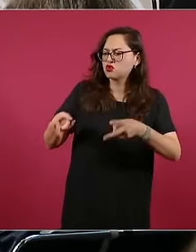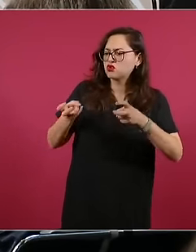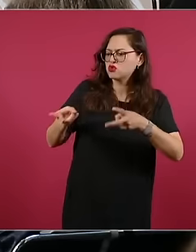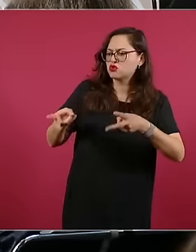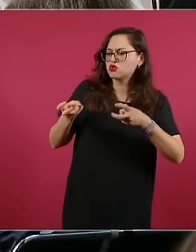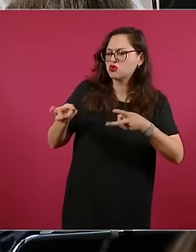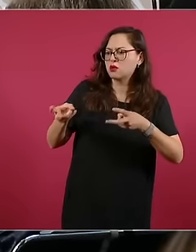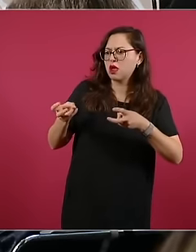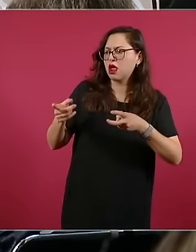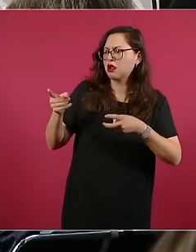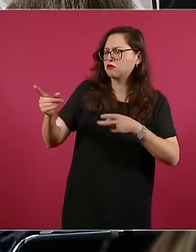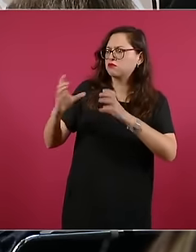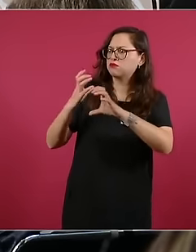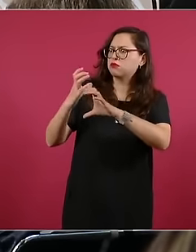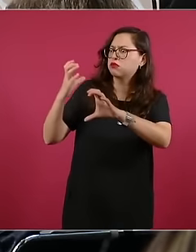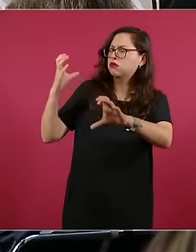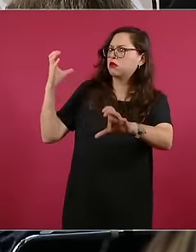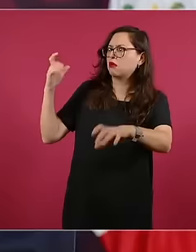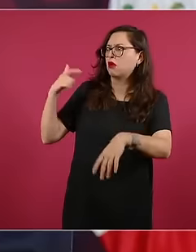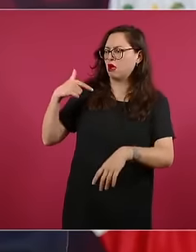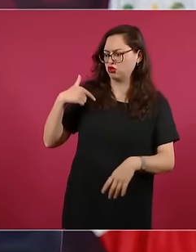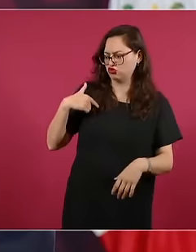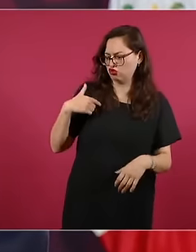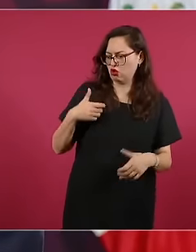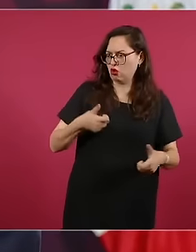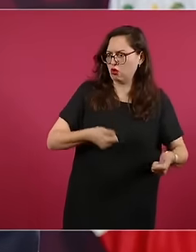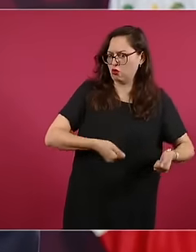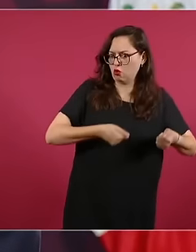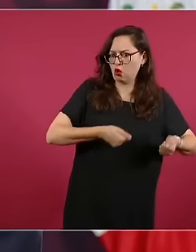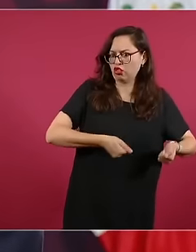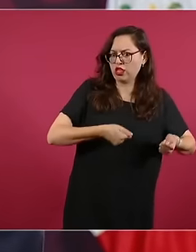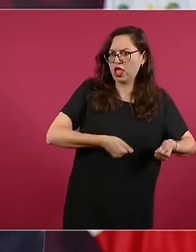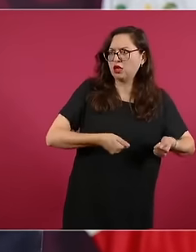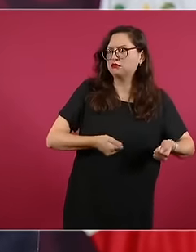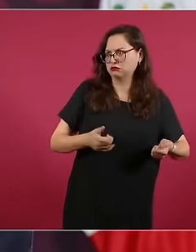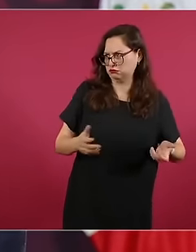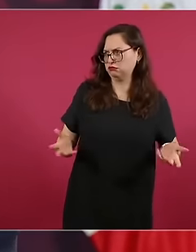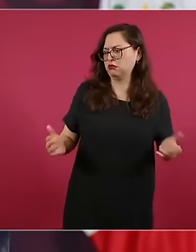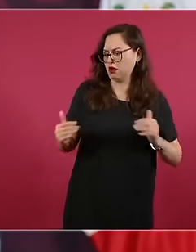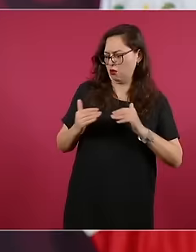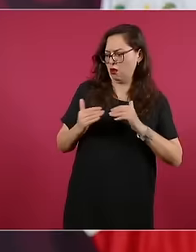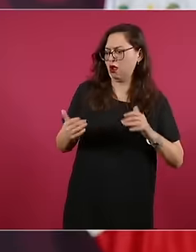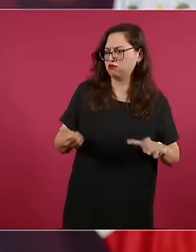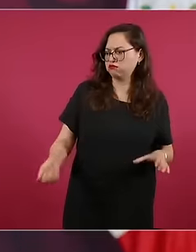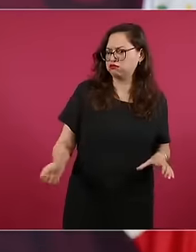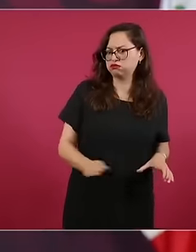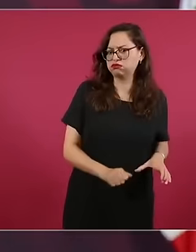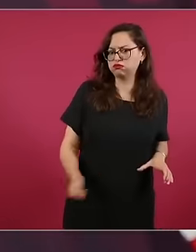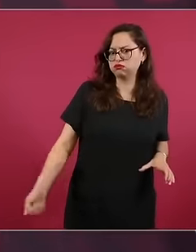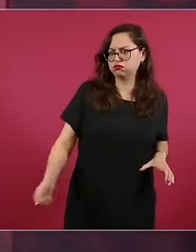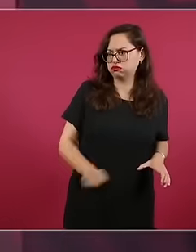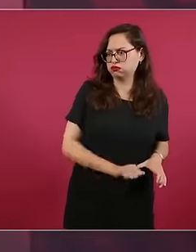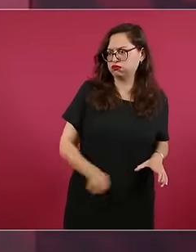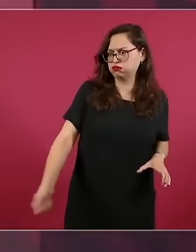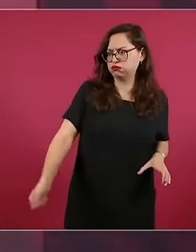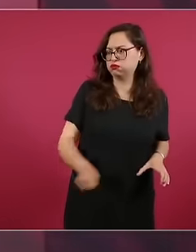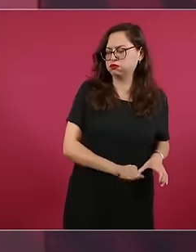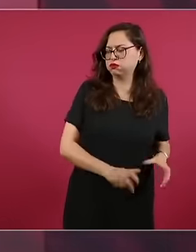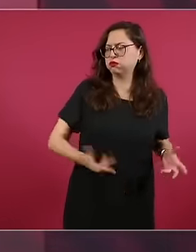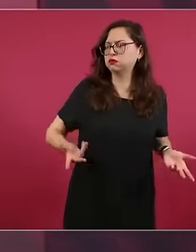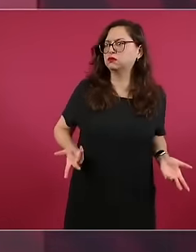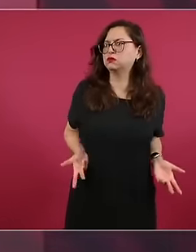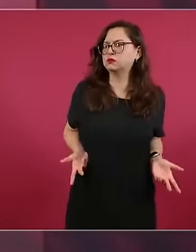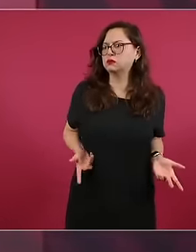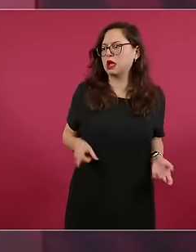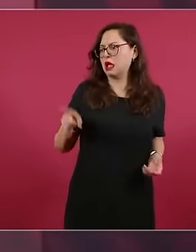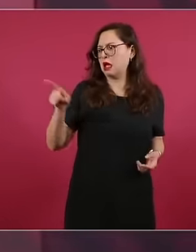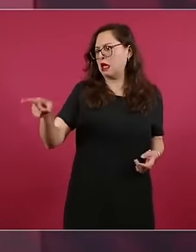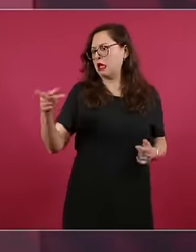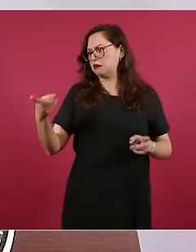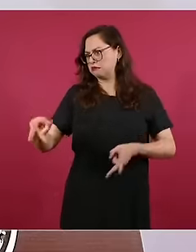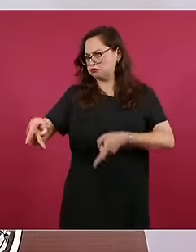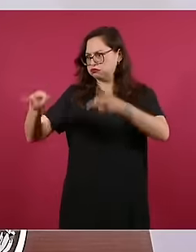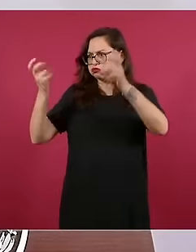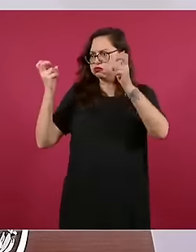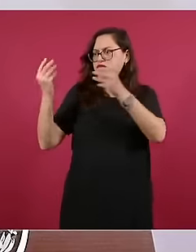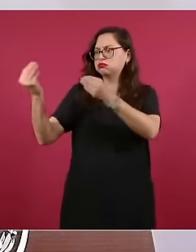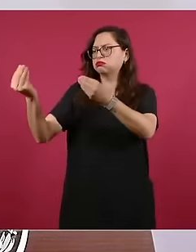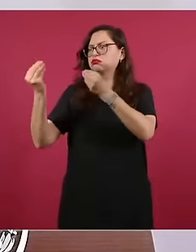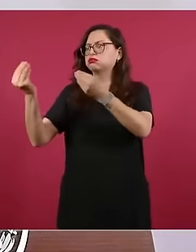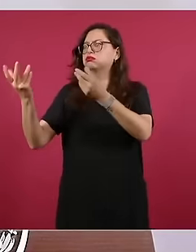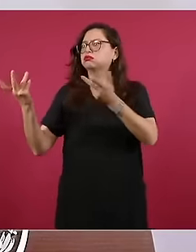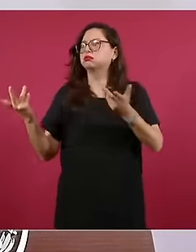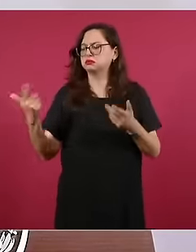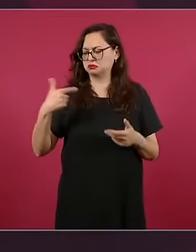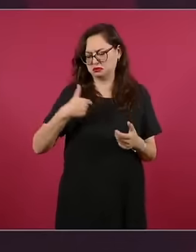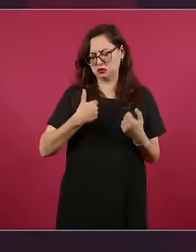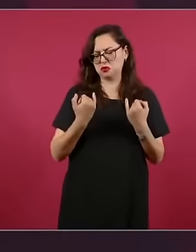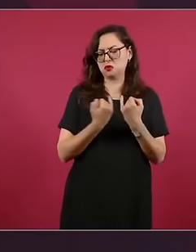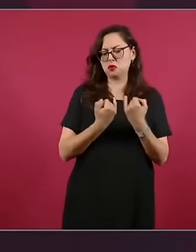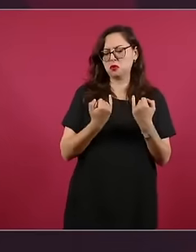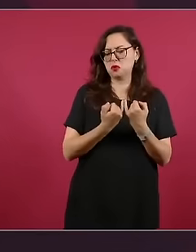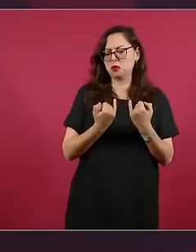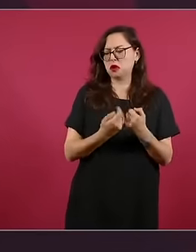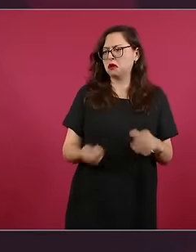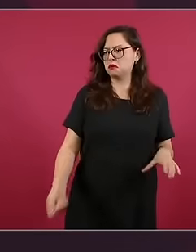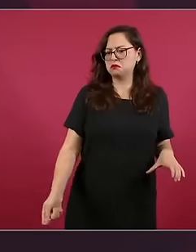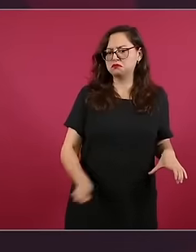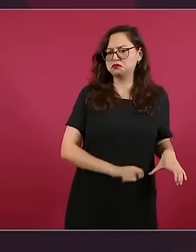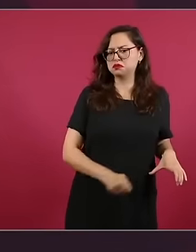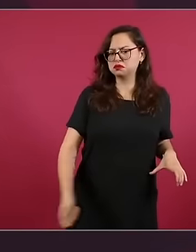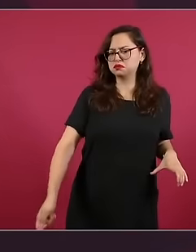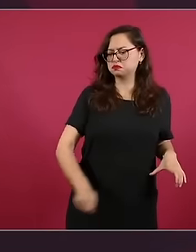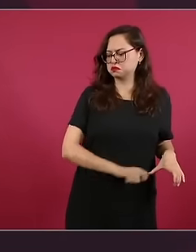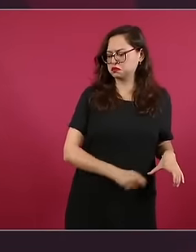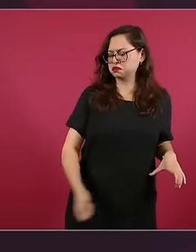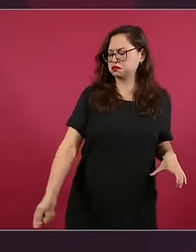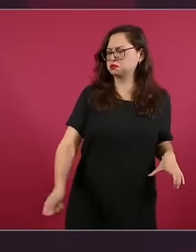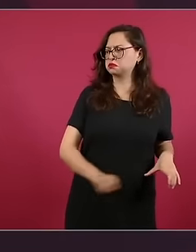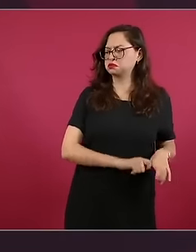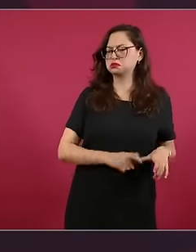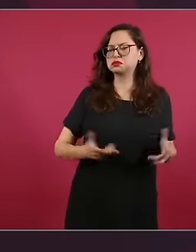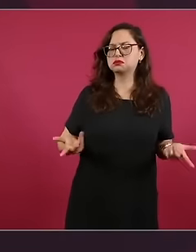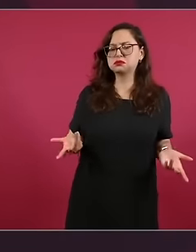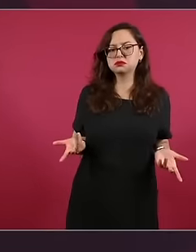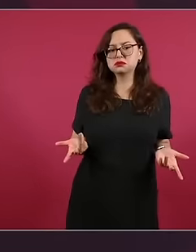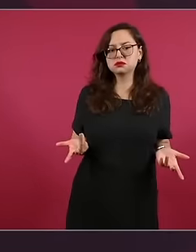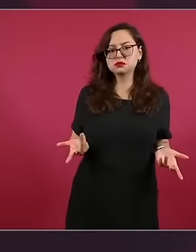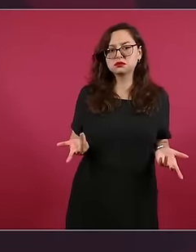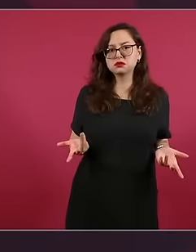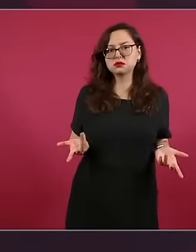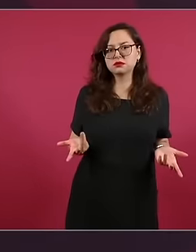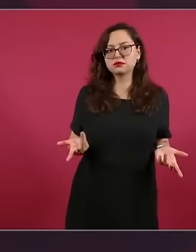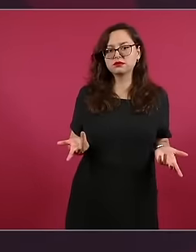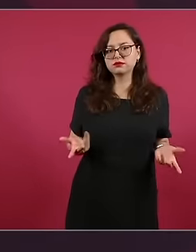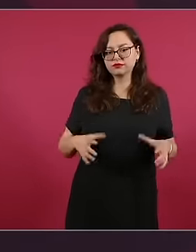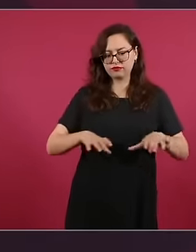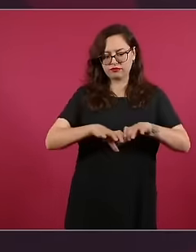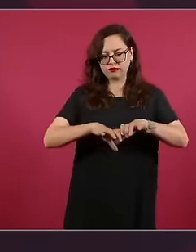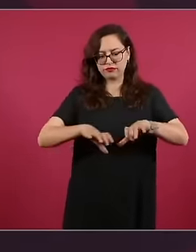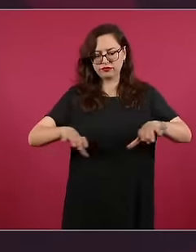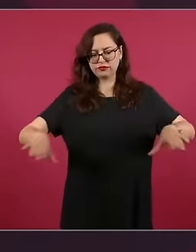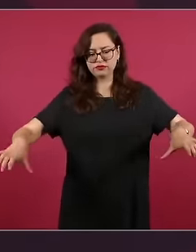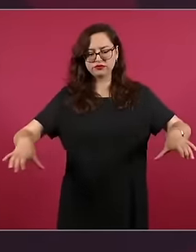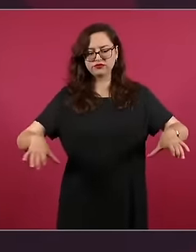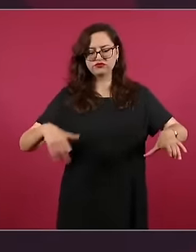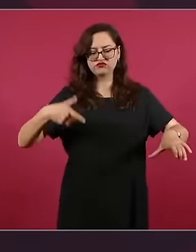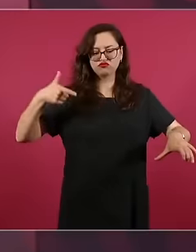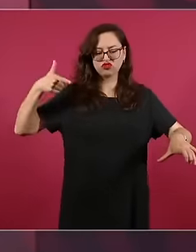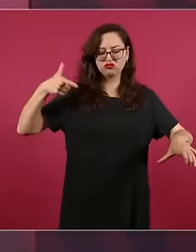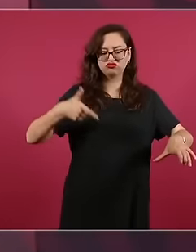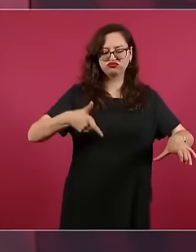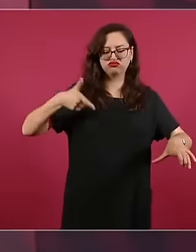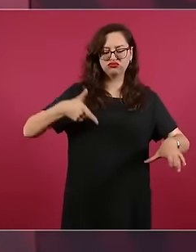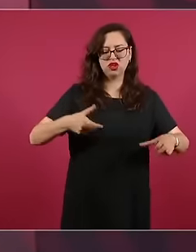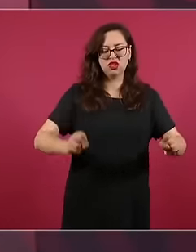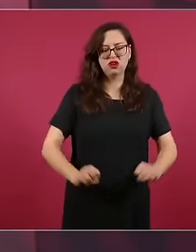gasoline if this one eh we take out this one by breaking a pipeline eh gasoline if